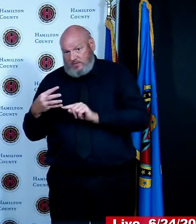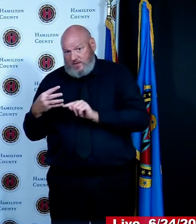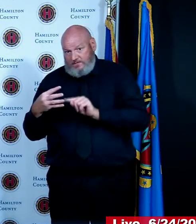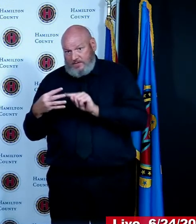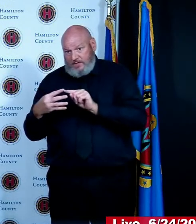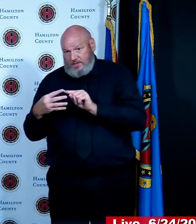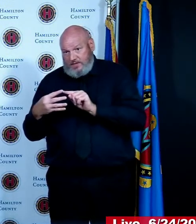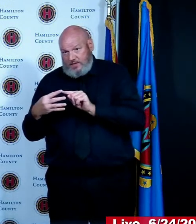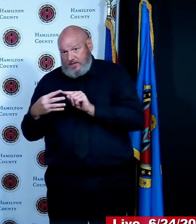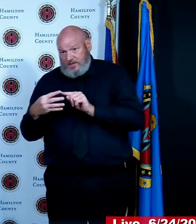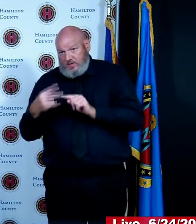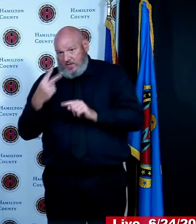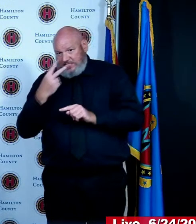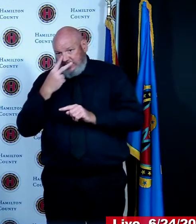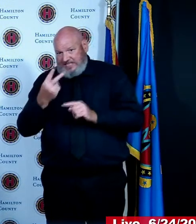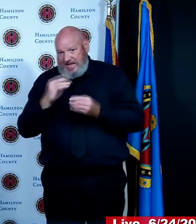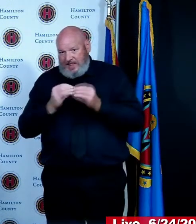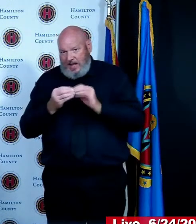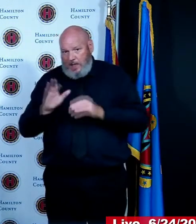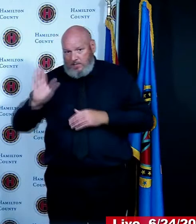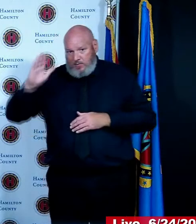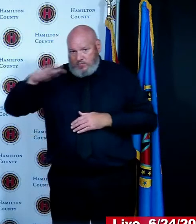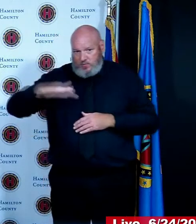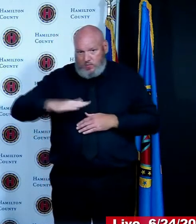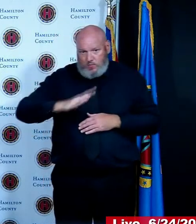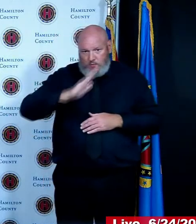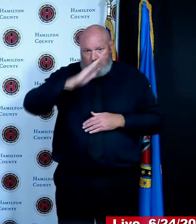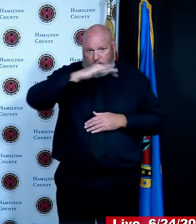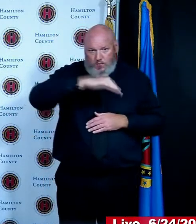that we've got a little bit of it and what I'm calling an uptick I mean it's